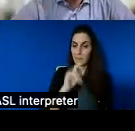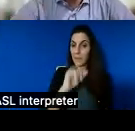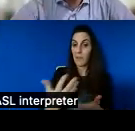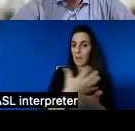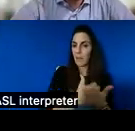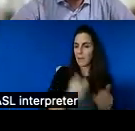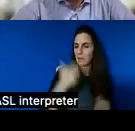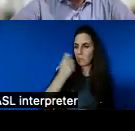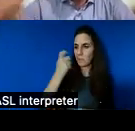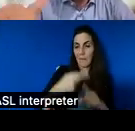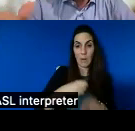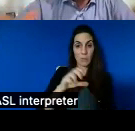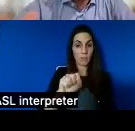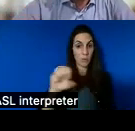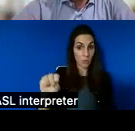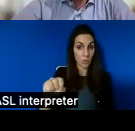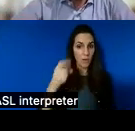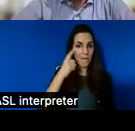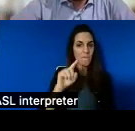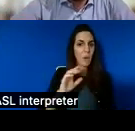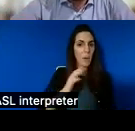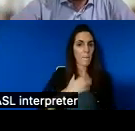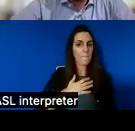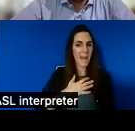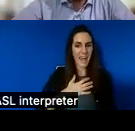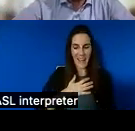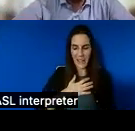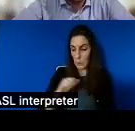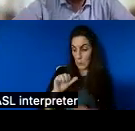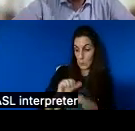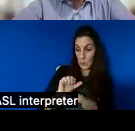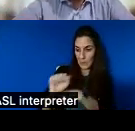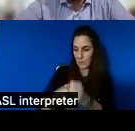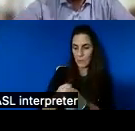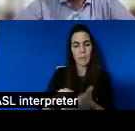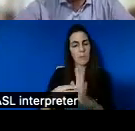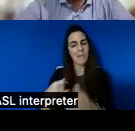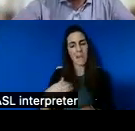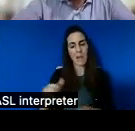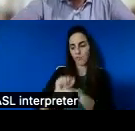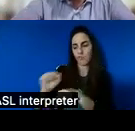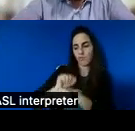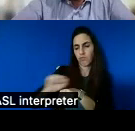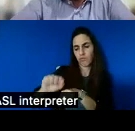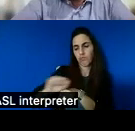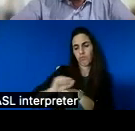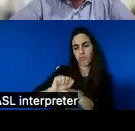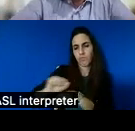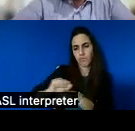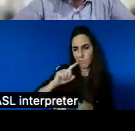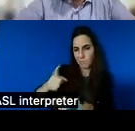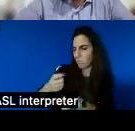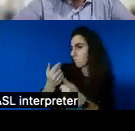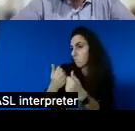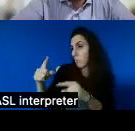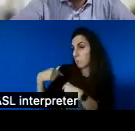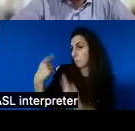Social Security from my own own working years if I worked in any form and it was income that